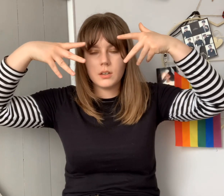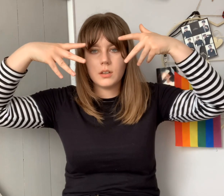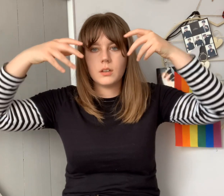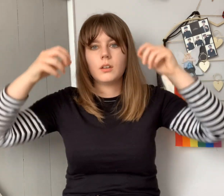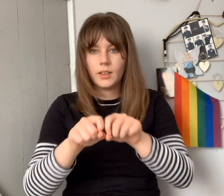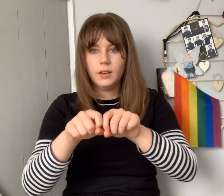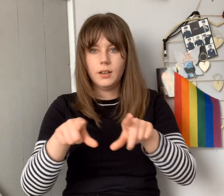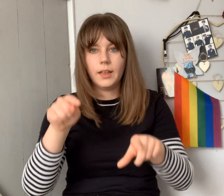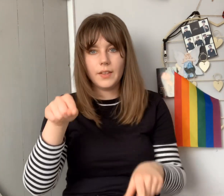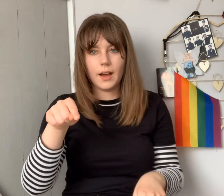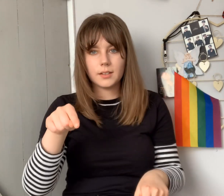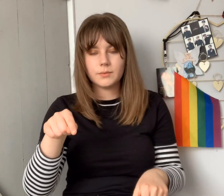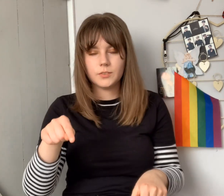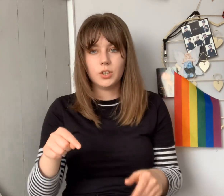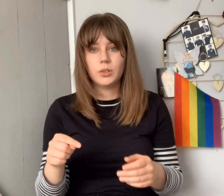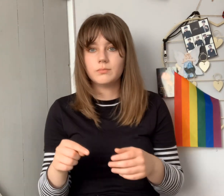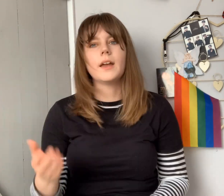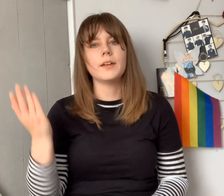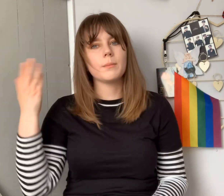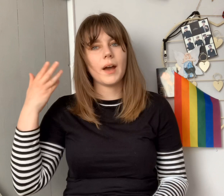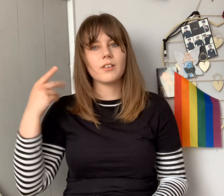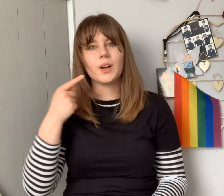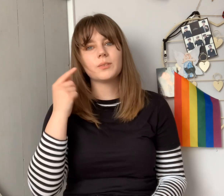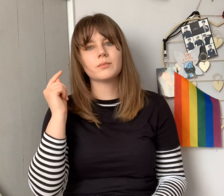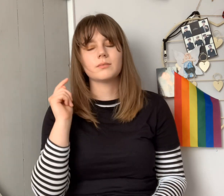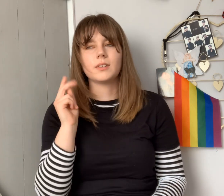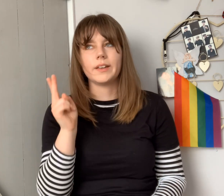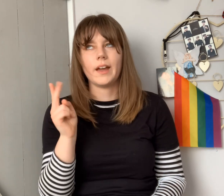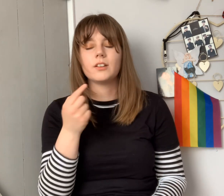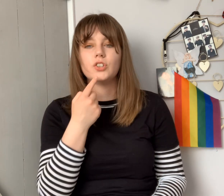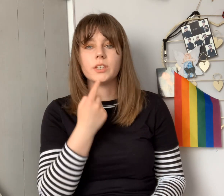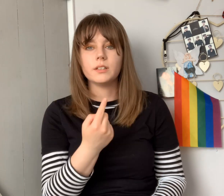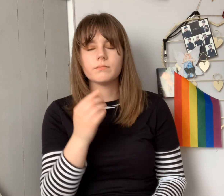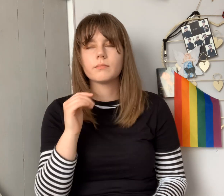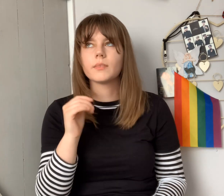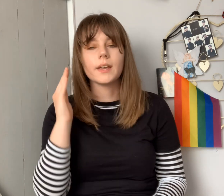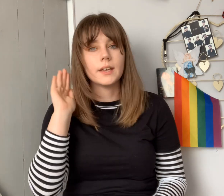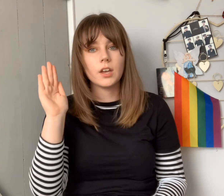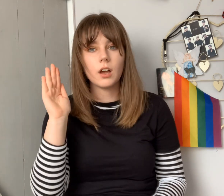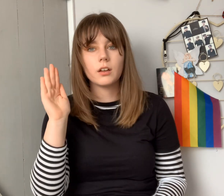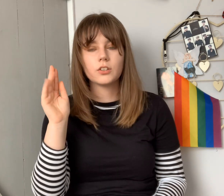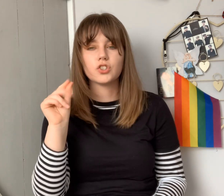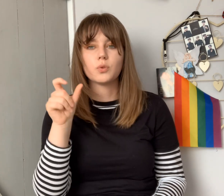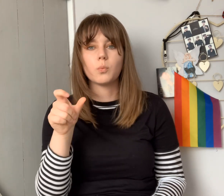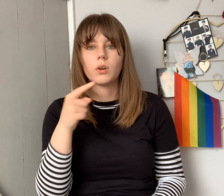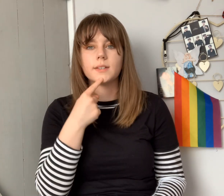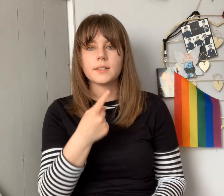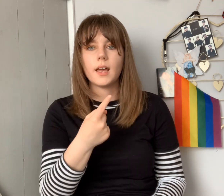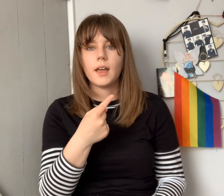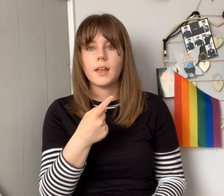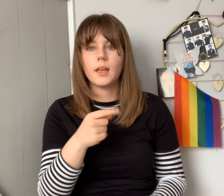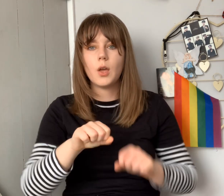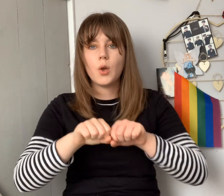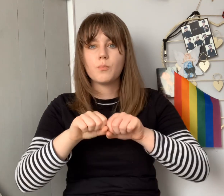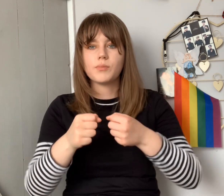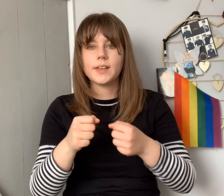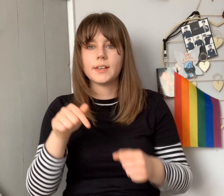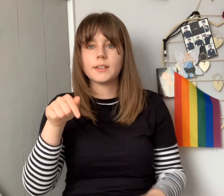"Like that" in the background again you can hear someone saying "break it down"